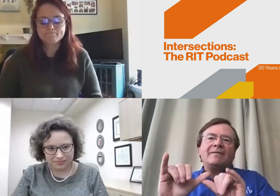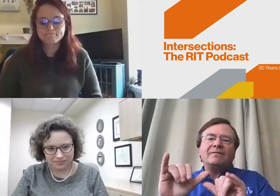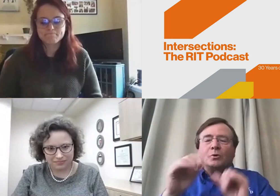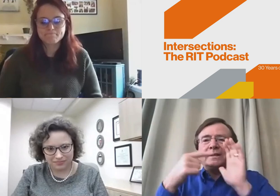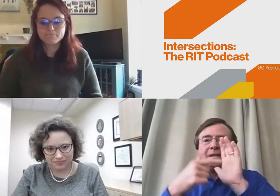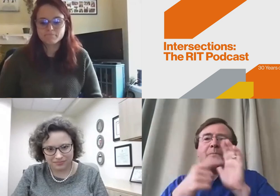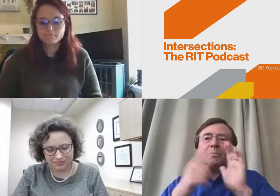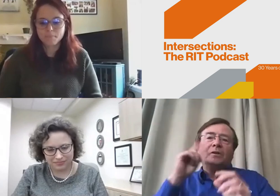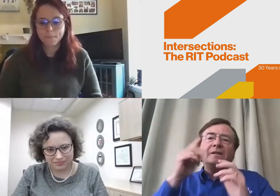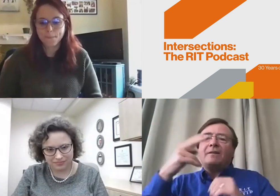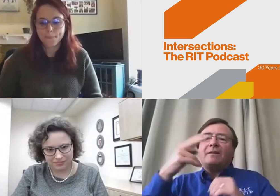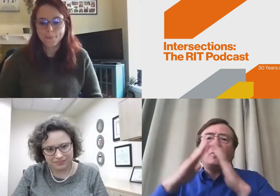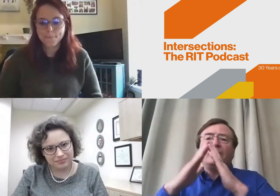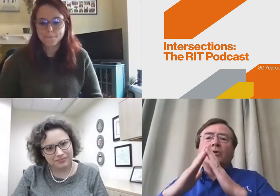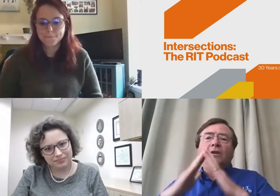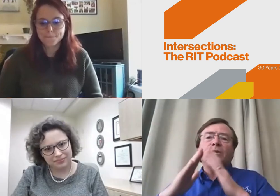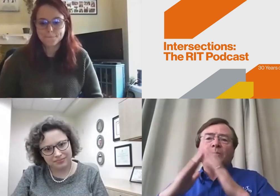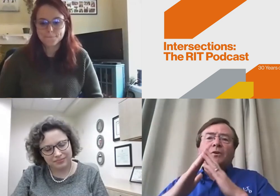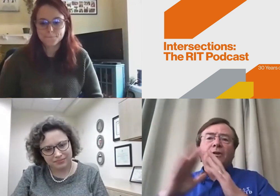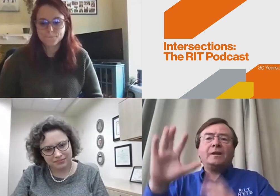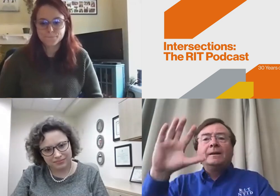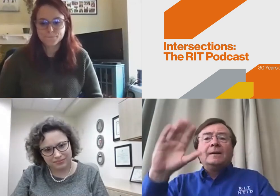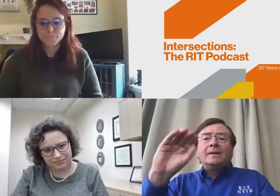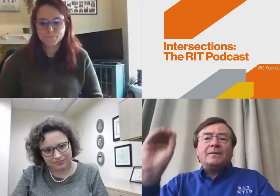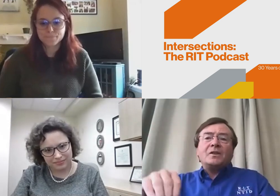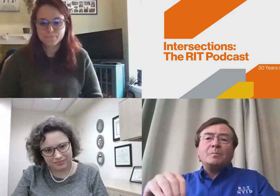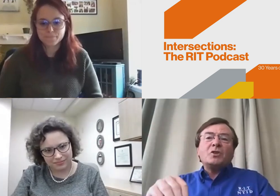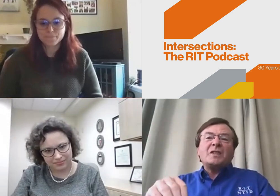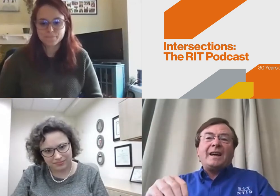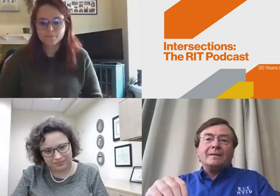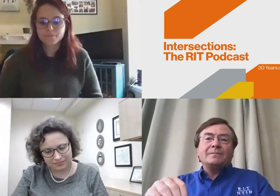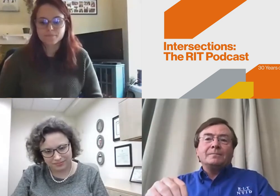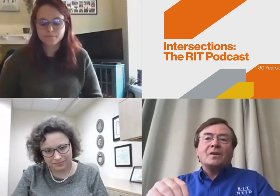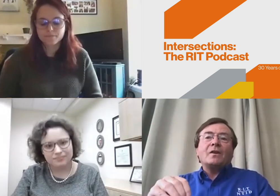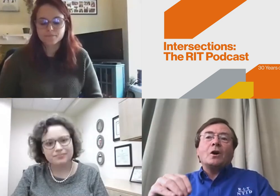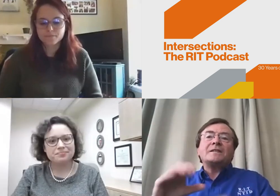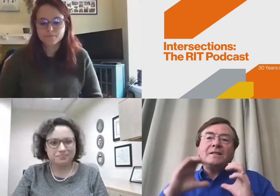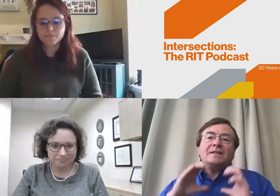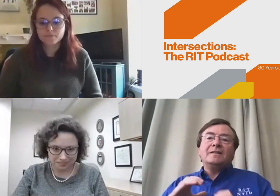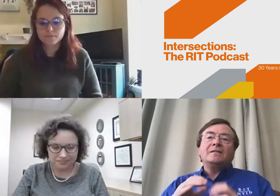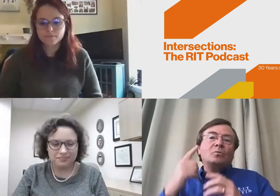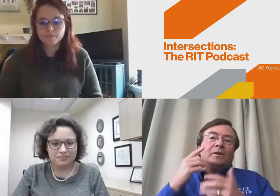for example, in the deaf and hard-of-hearing community -- 50 percent of our citizens with